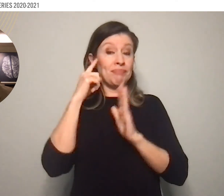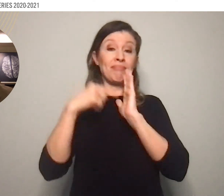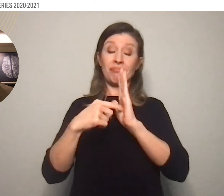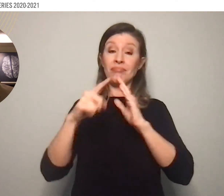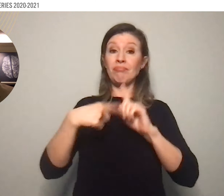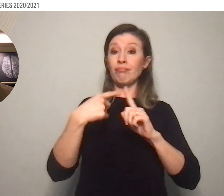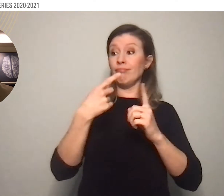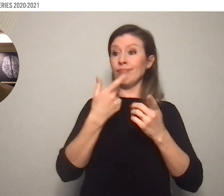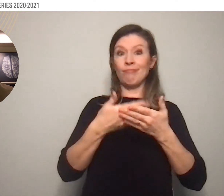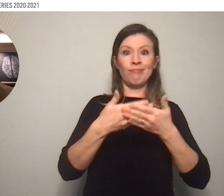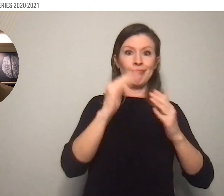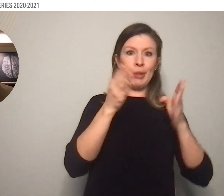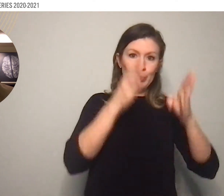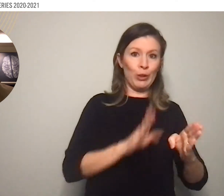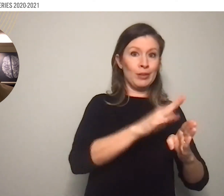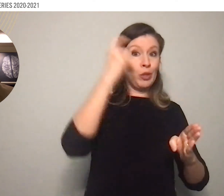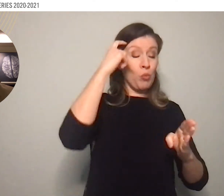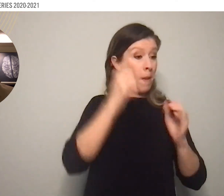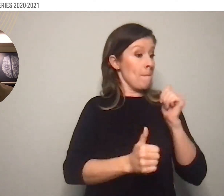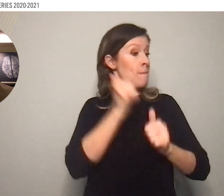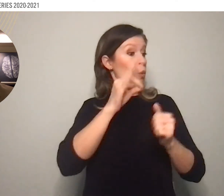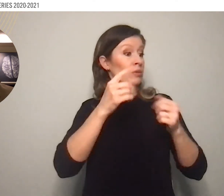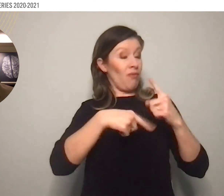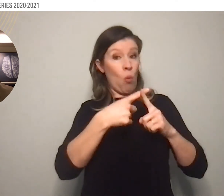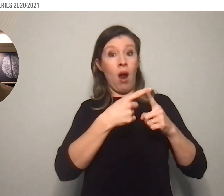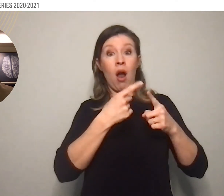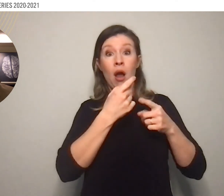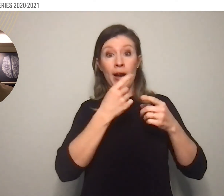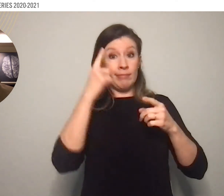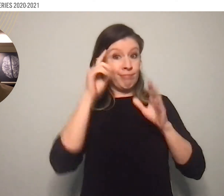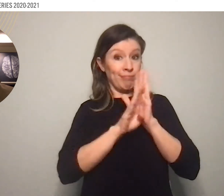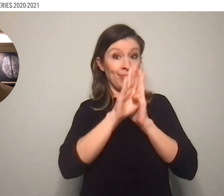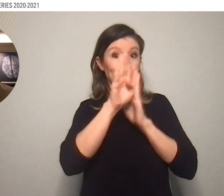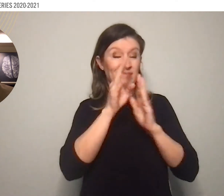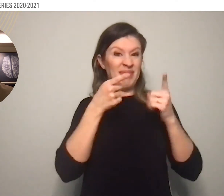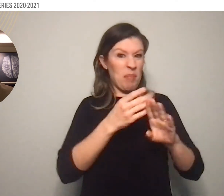of a brain occurs well before we are born and most of the major structural aspects